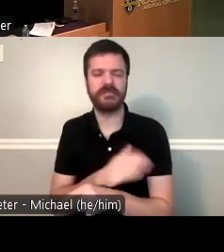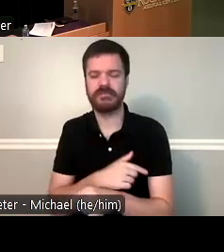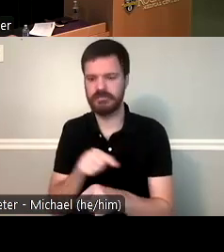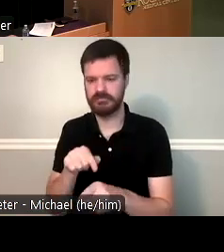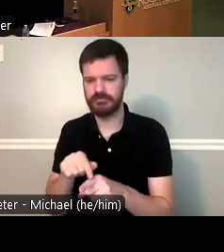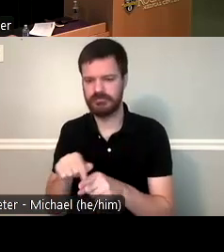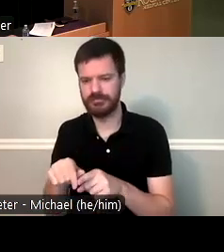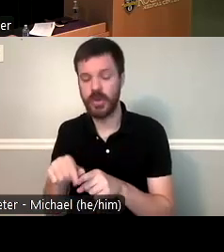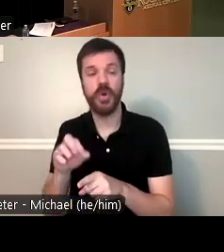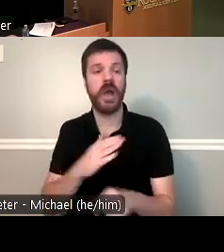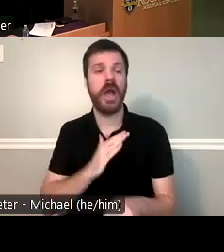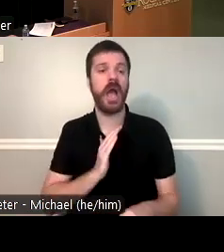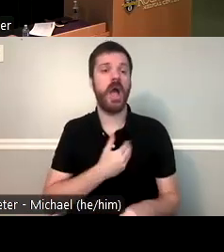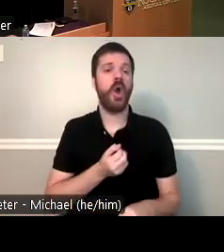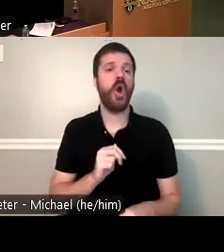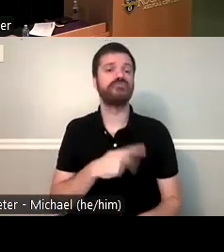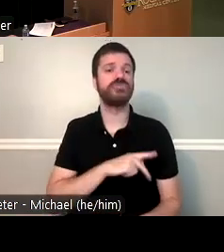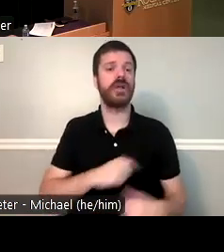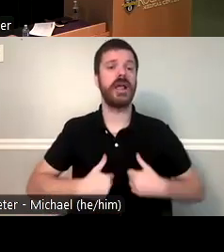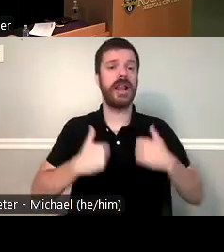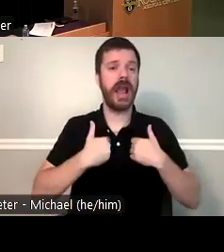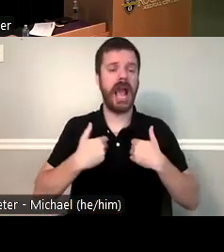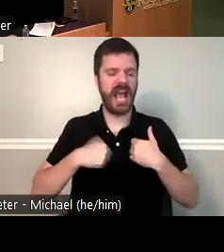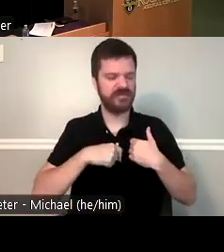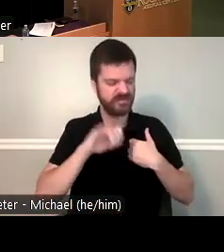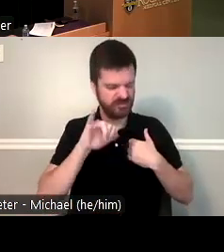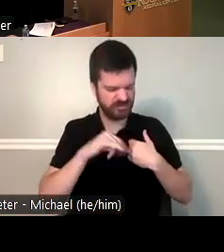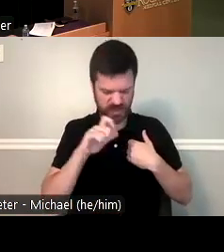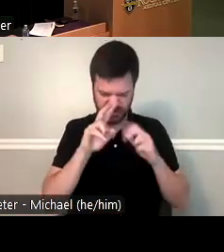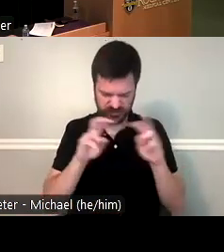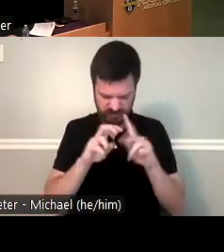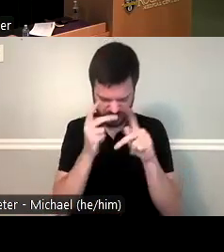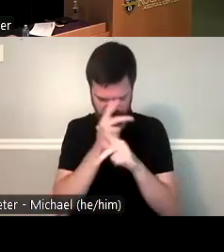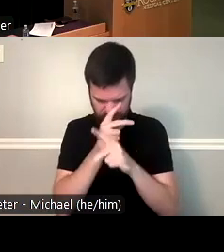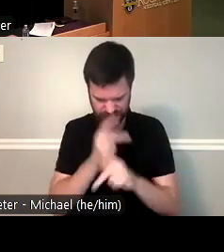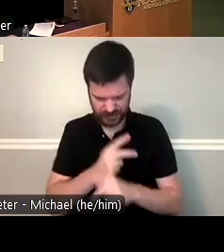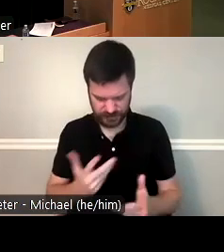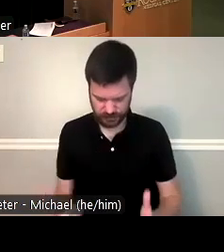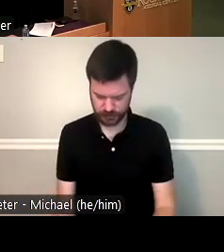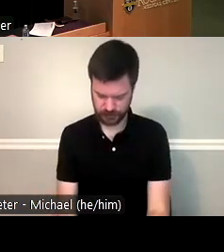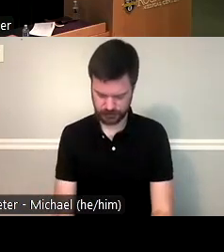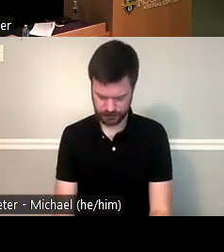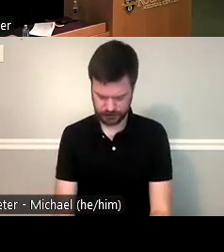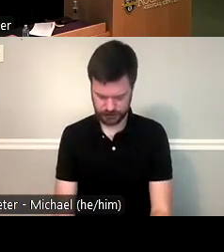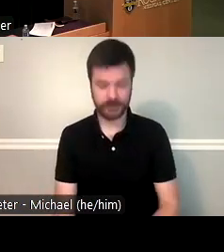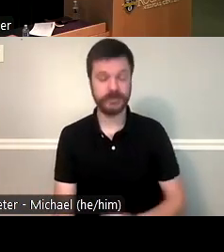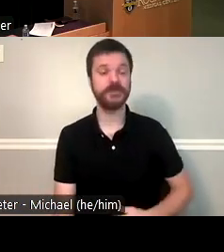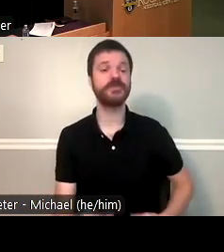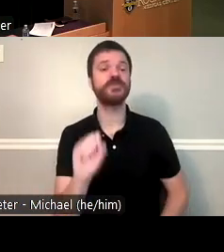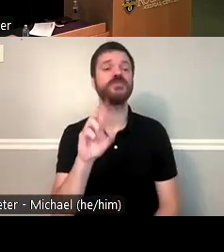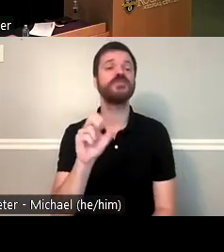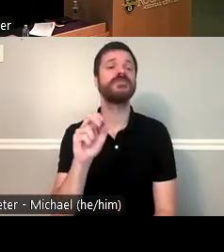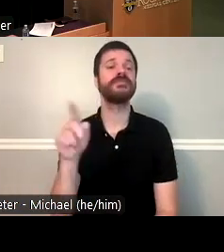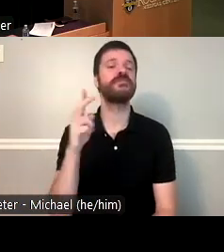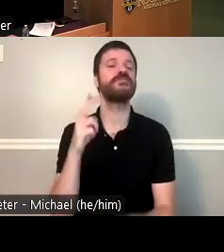in our own lives that we need to work out and um Susan mentioned I was drawn into uh normal